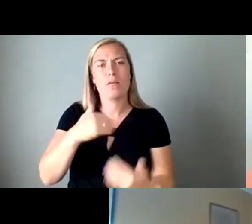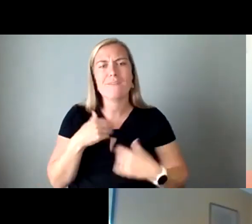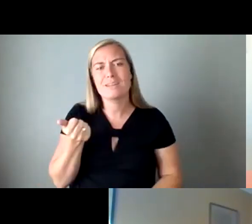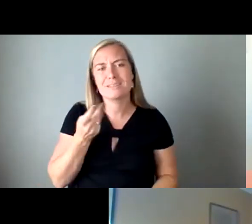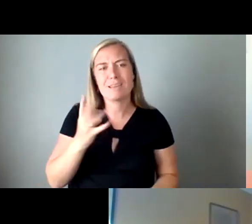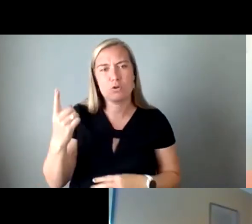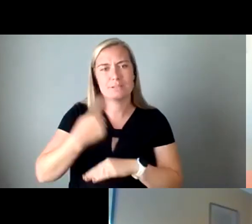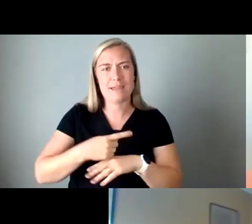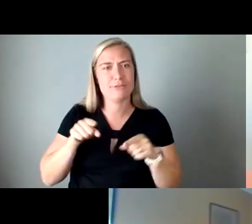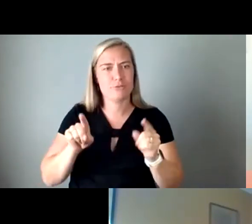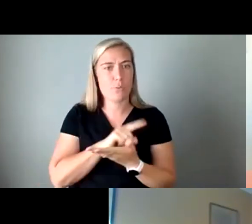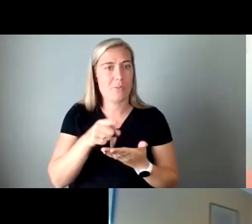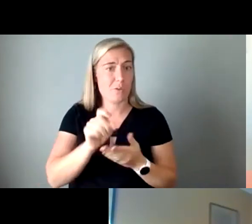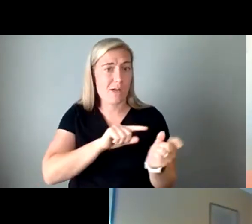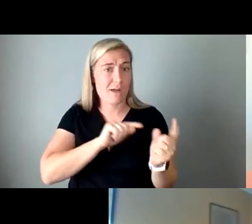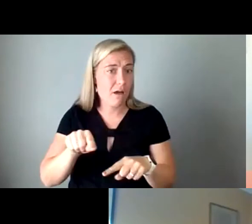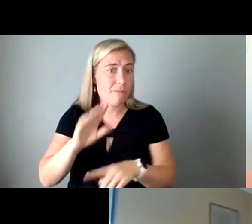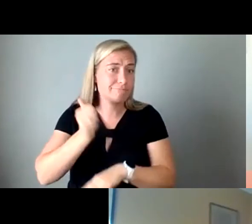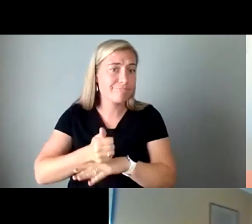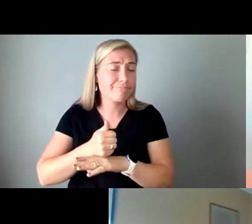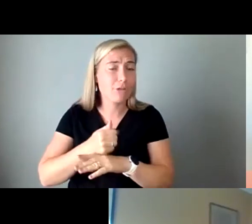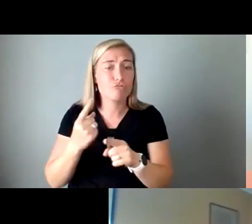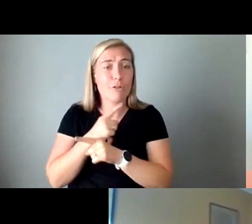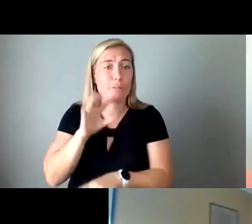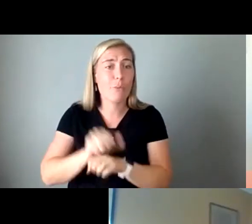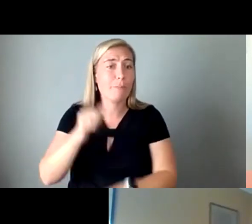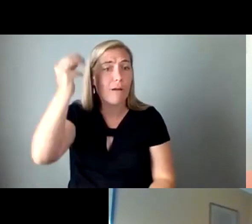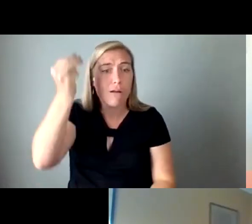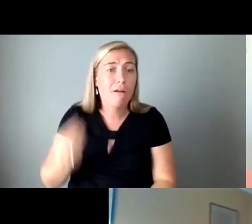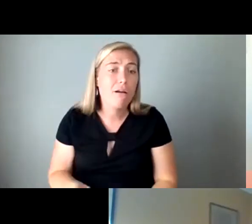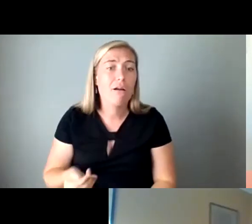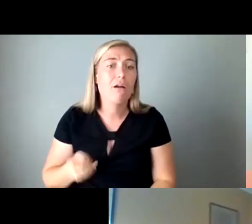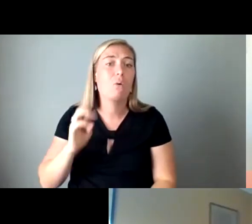that you can come and set up a regular appointment. You'll be contacted to make that appointment, and